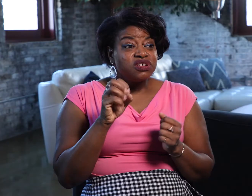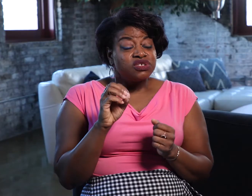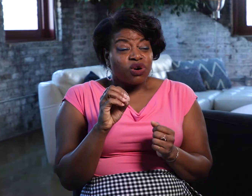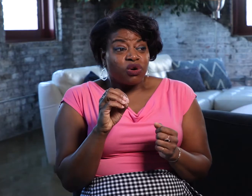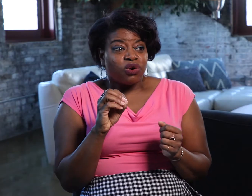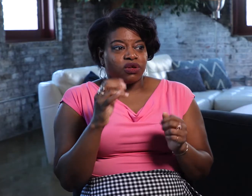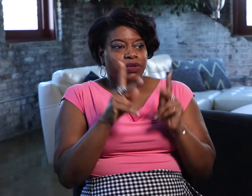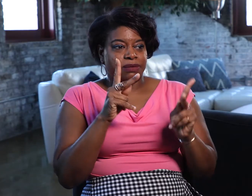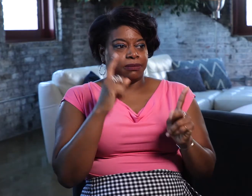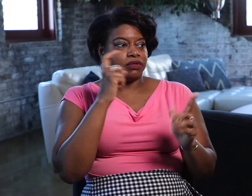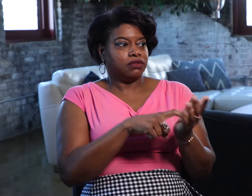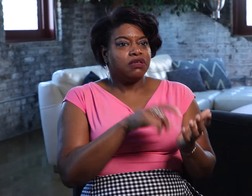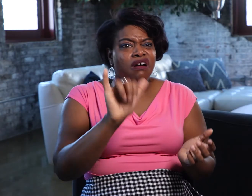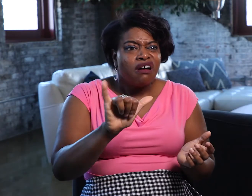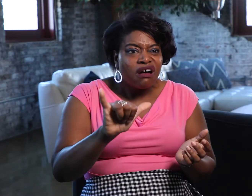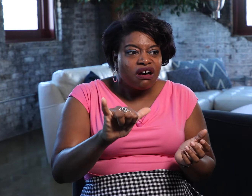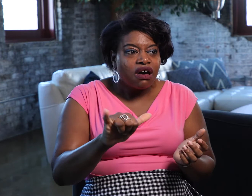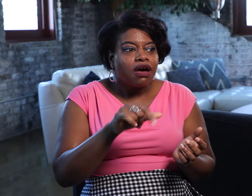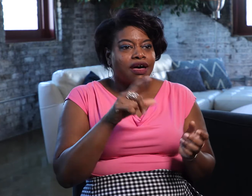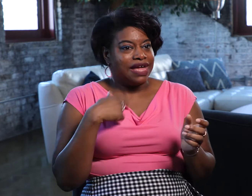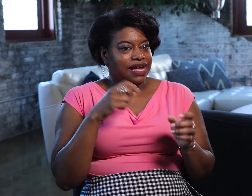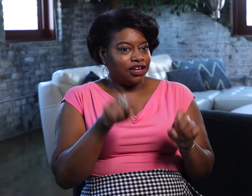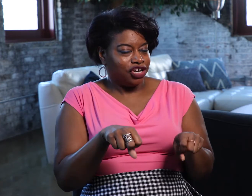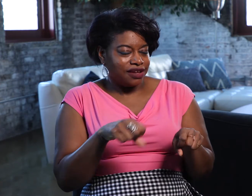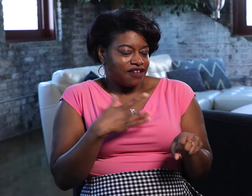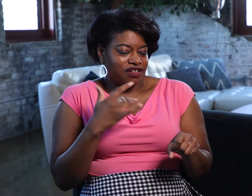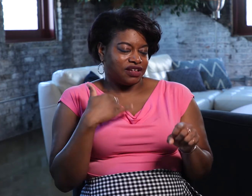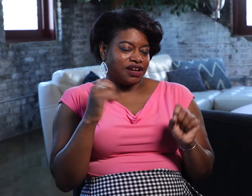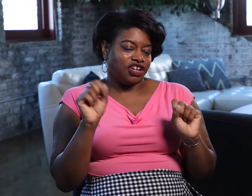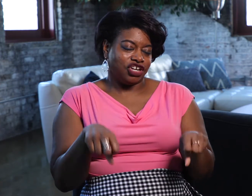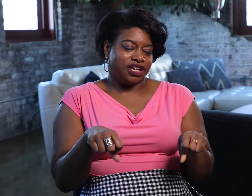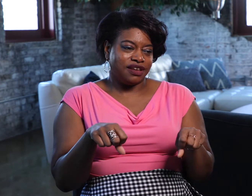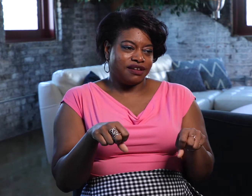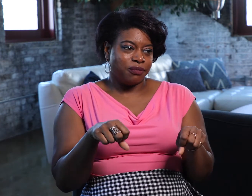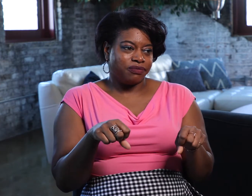I was recognized and acknowledged for my abilities, which I knew would carry me through,